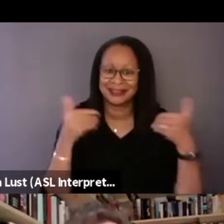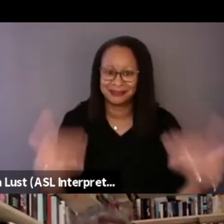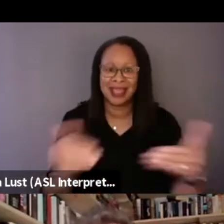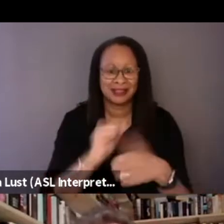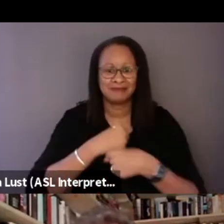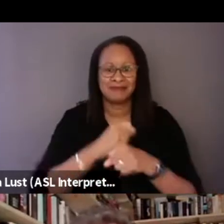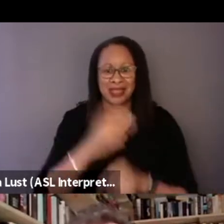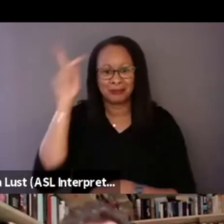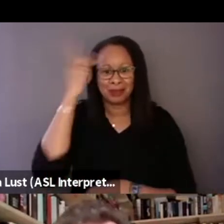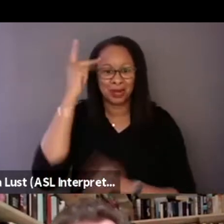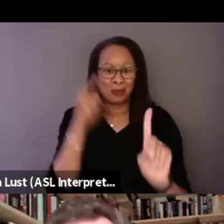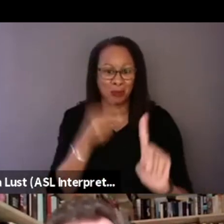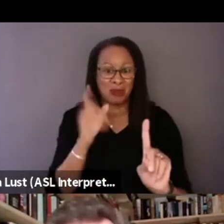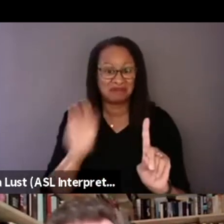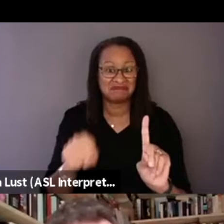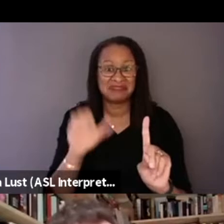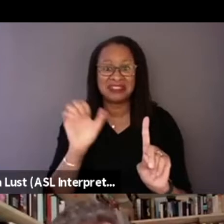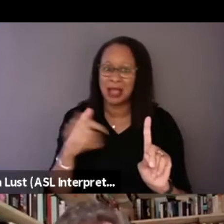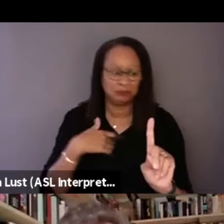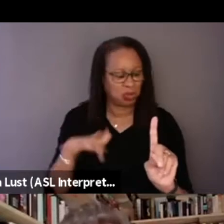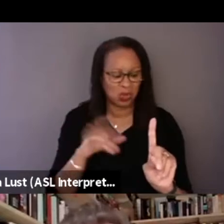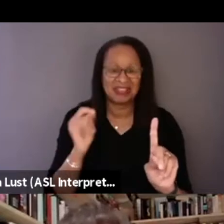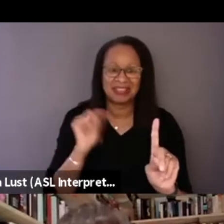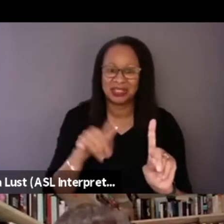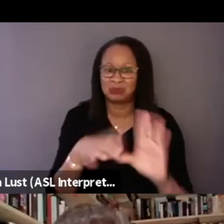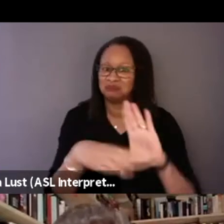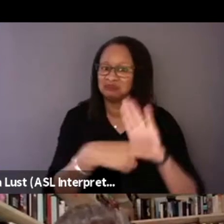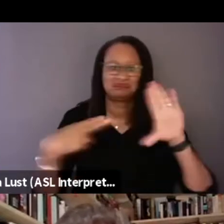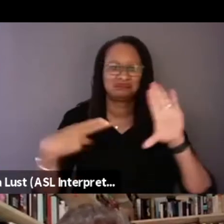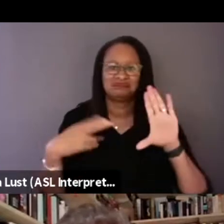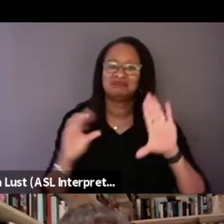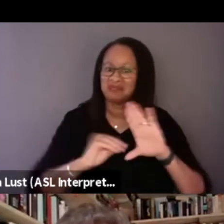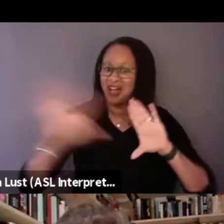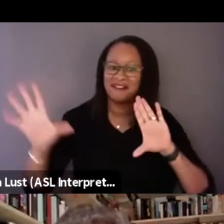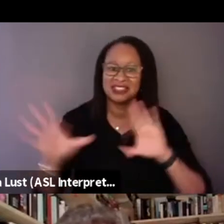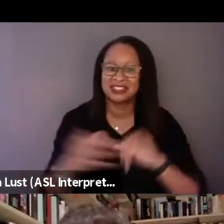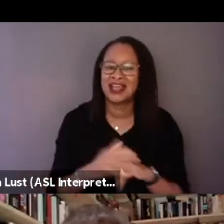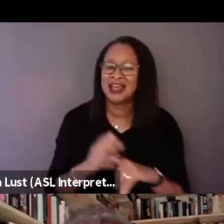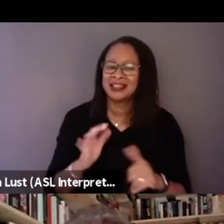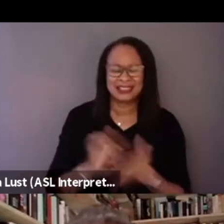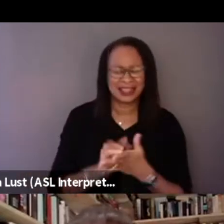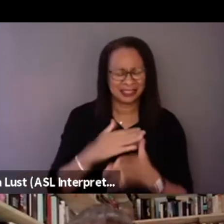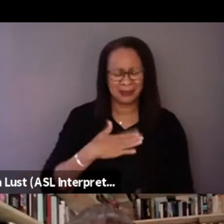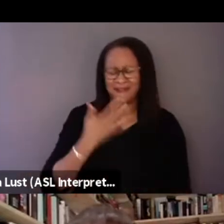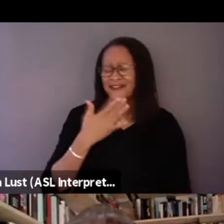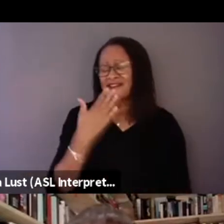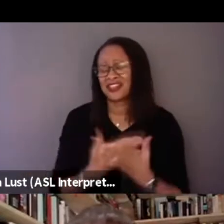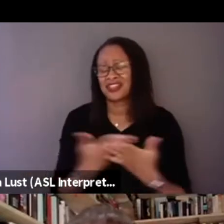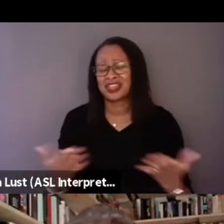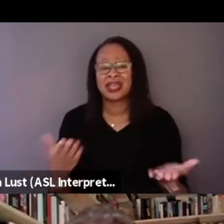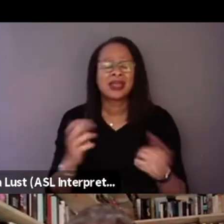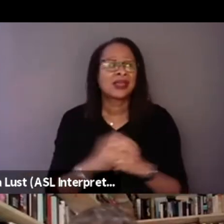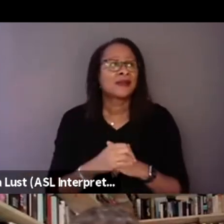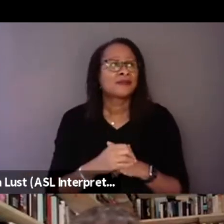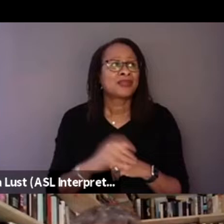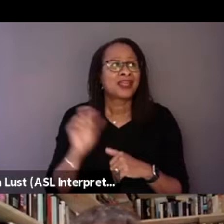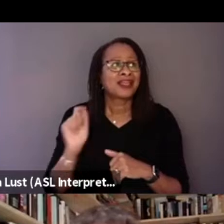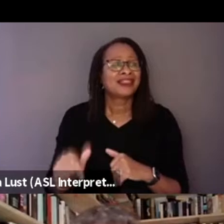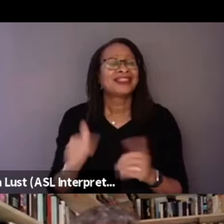That's one of my favorite things. You know, this thing works on so many levels.